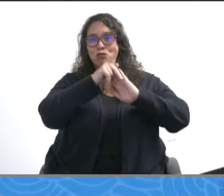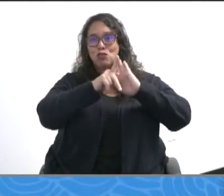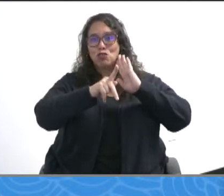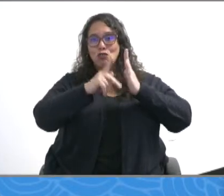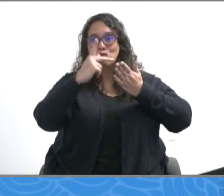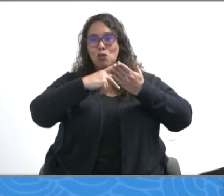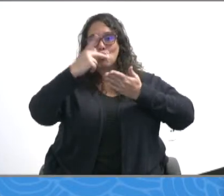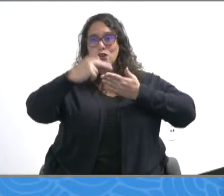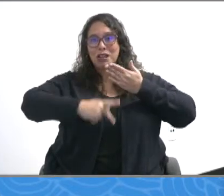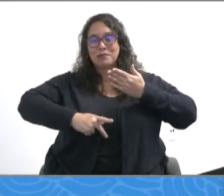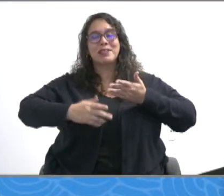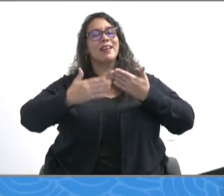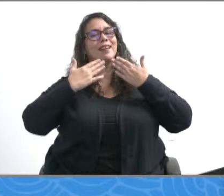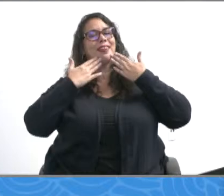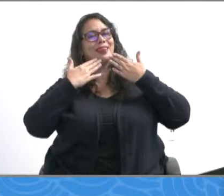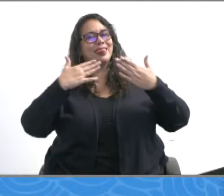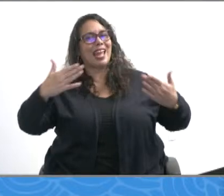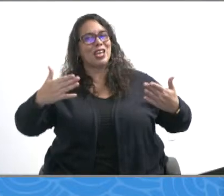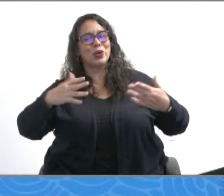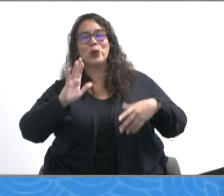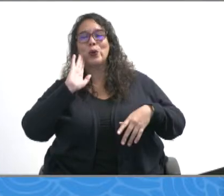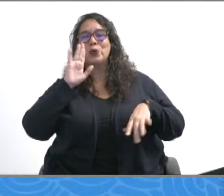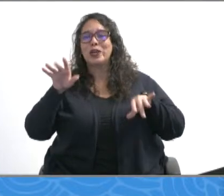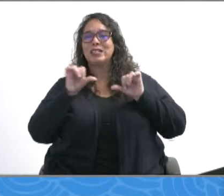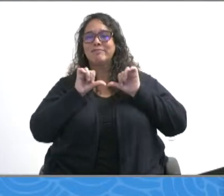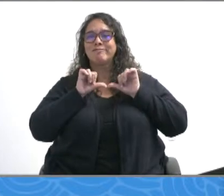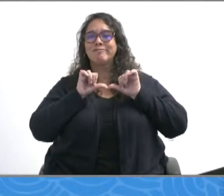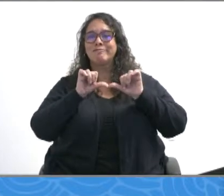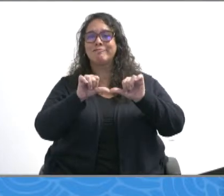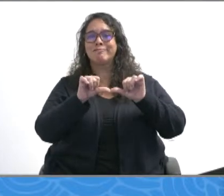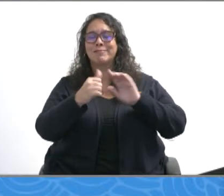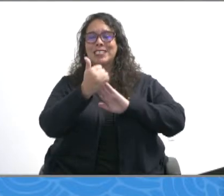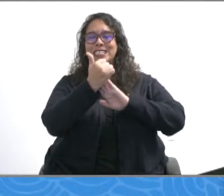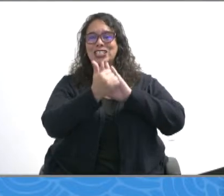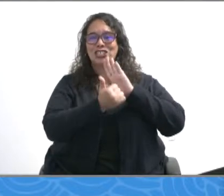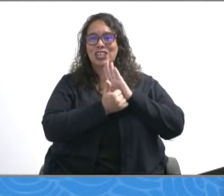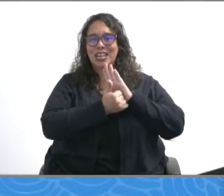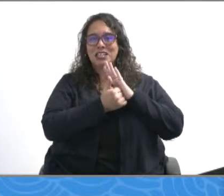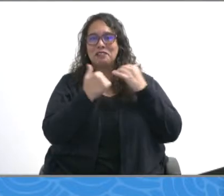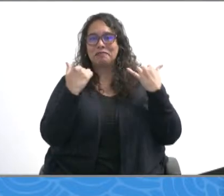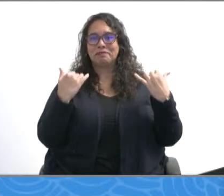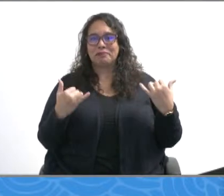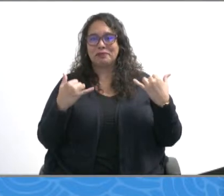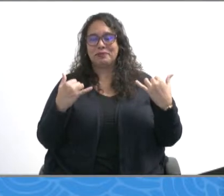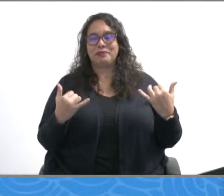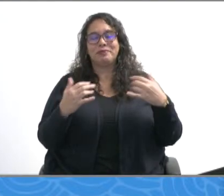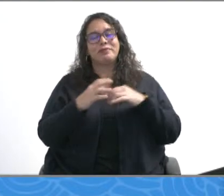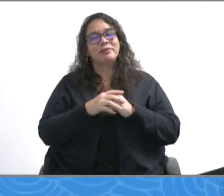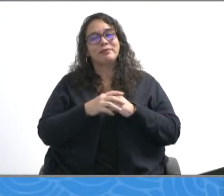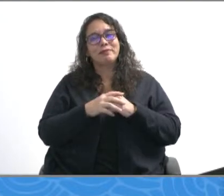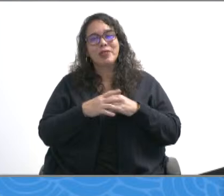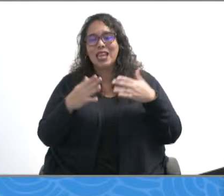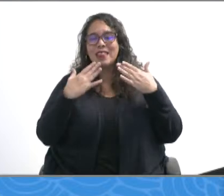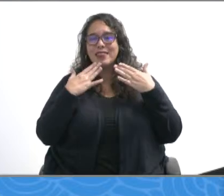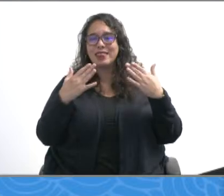And so we will go ahead and continue with our agenda as it stands. Thank you to Angel Garcia,